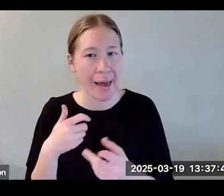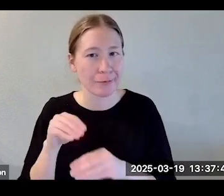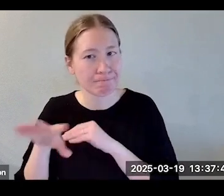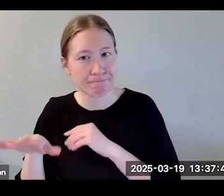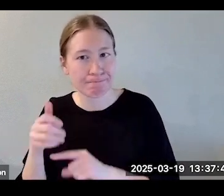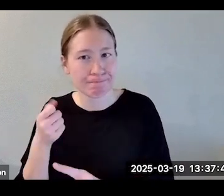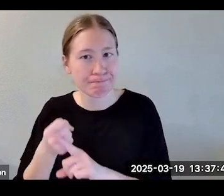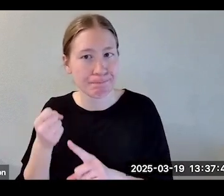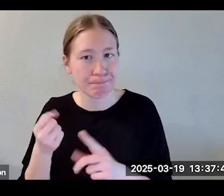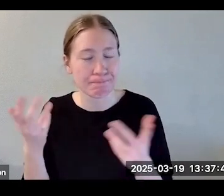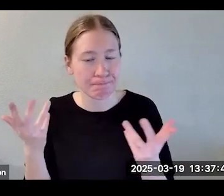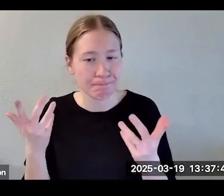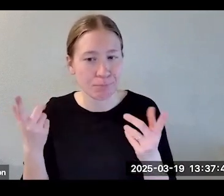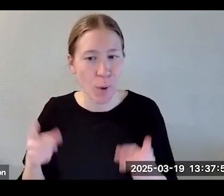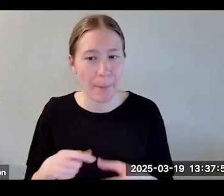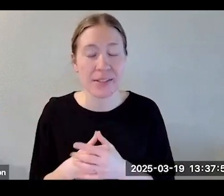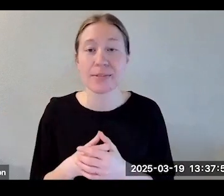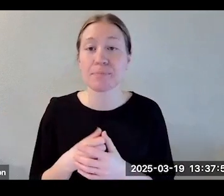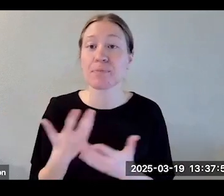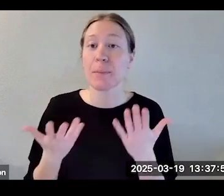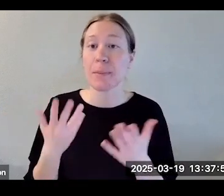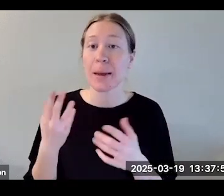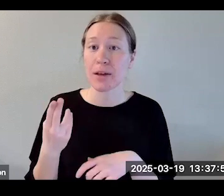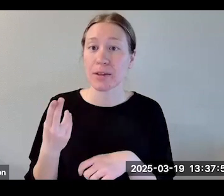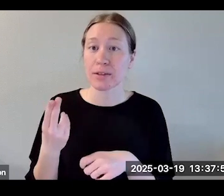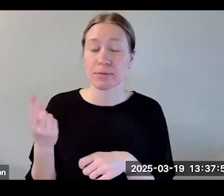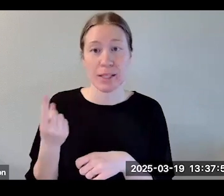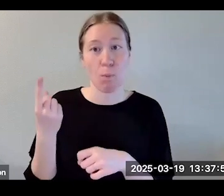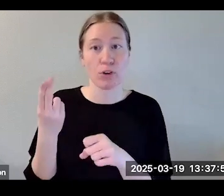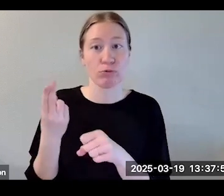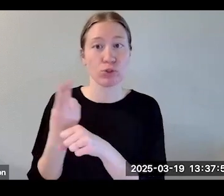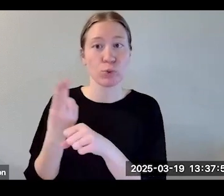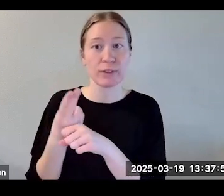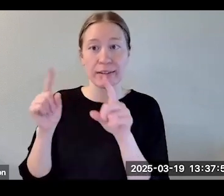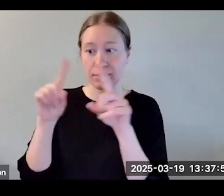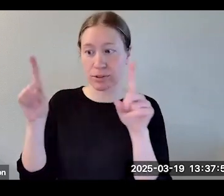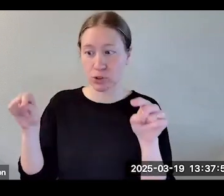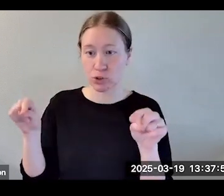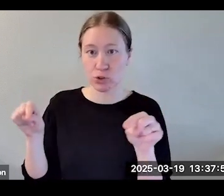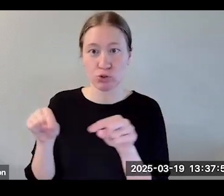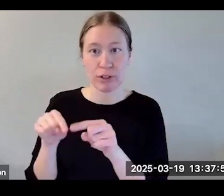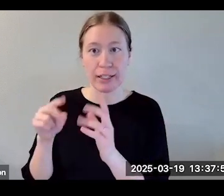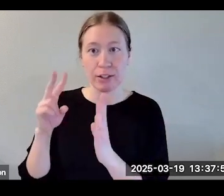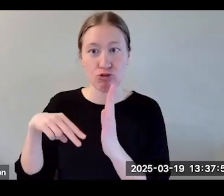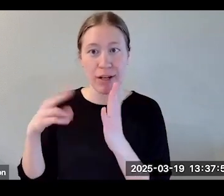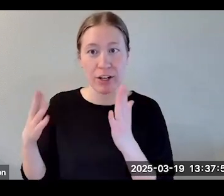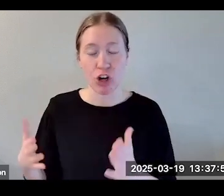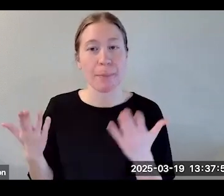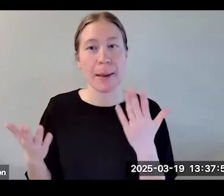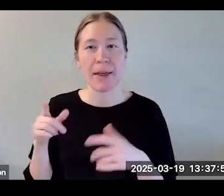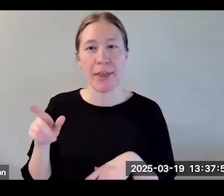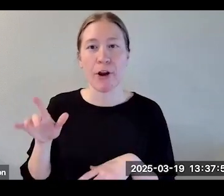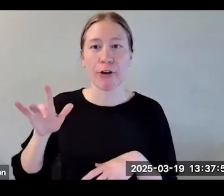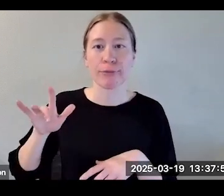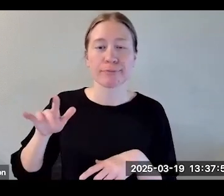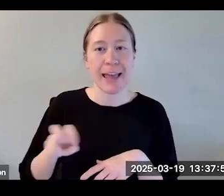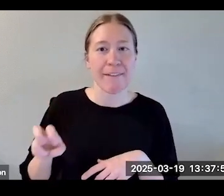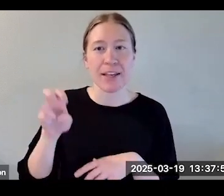and they're using a screen reader, then they may be navigating by links through the document, just to see what kind of links are in the document.